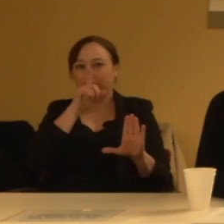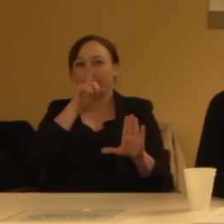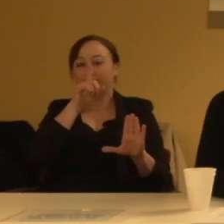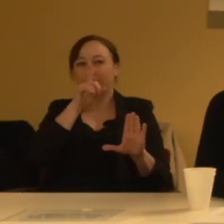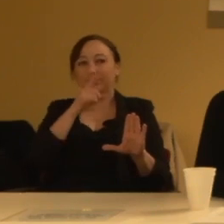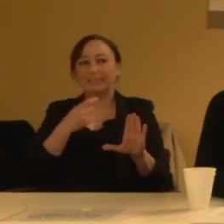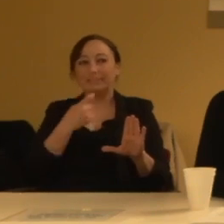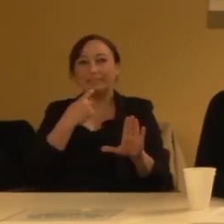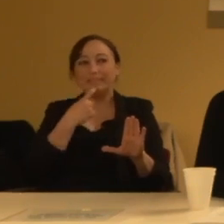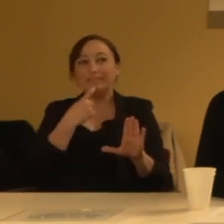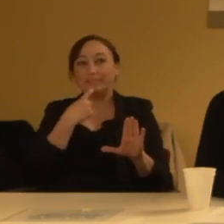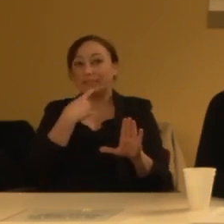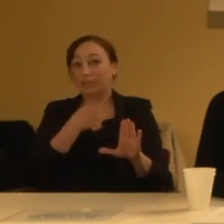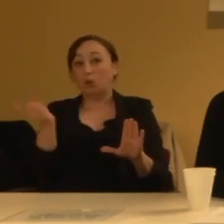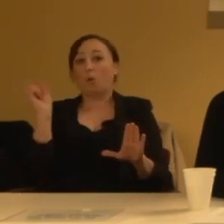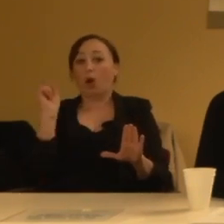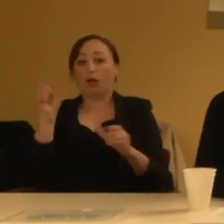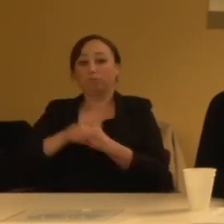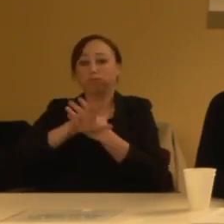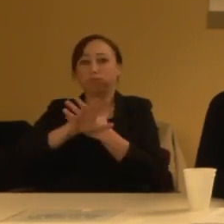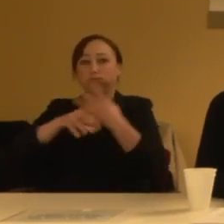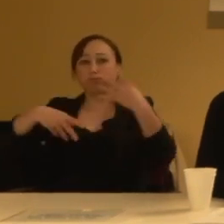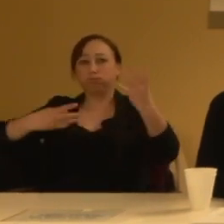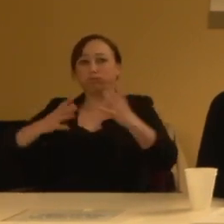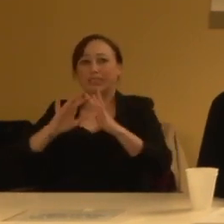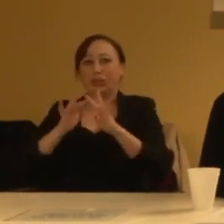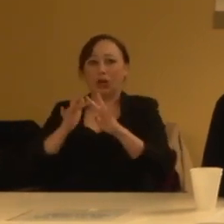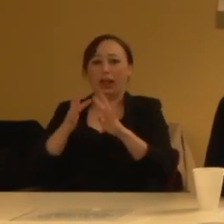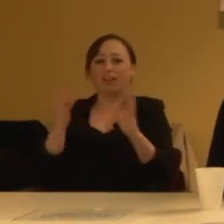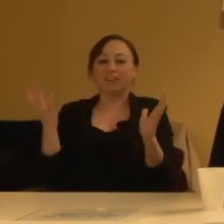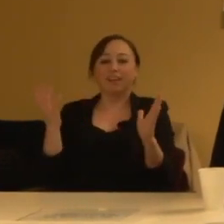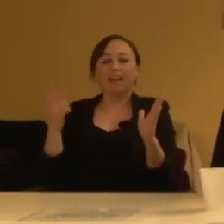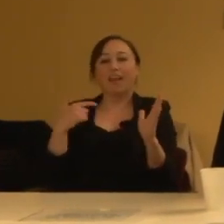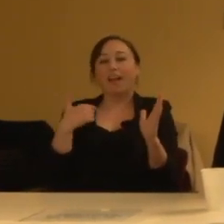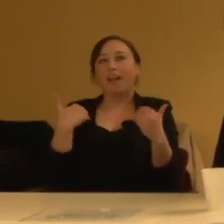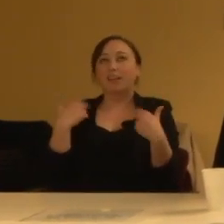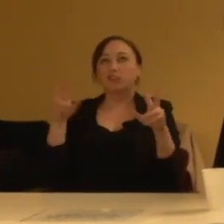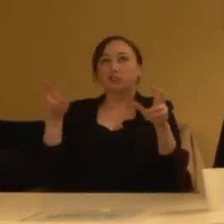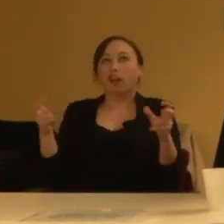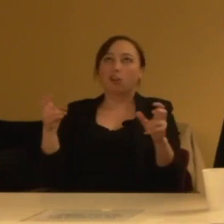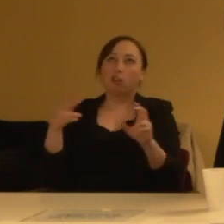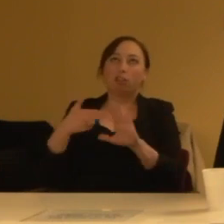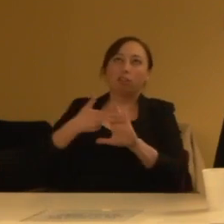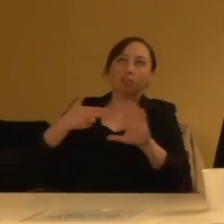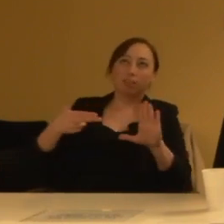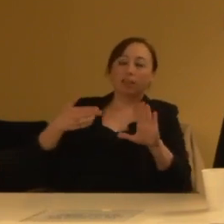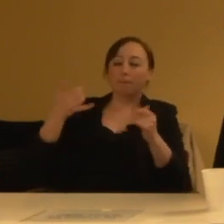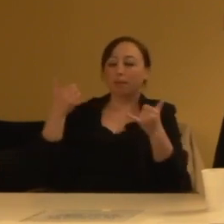that's being live streamed. I had a title at the playwright center in Minneapolis,